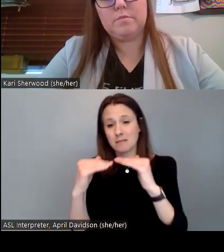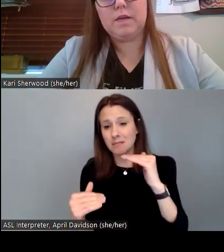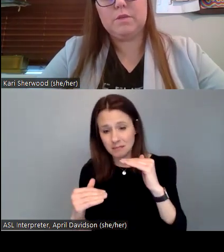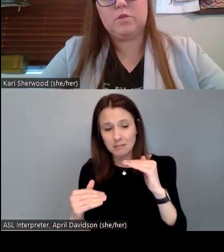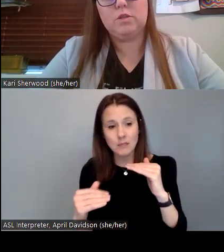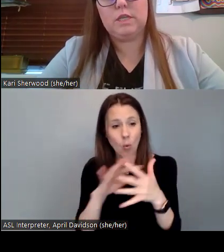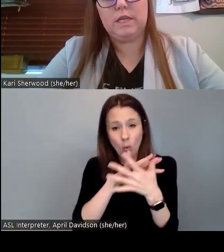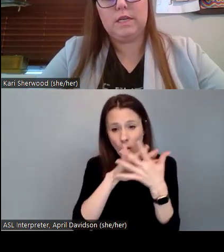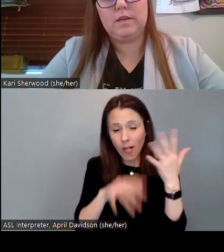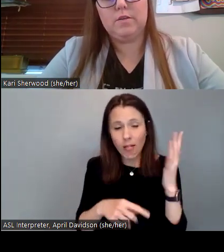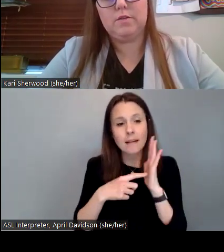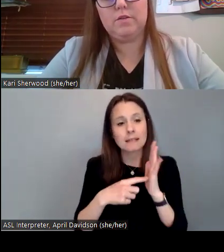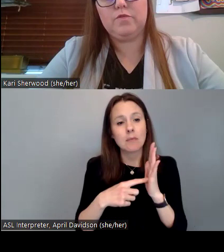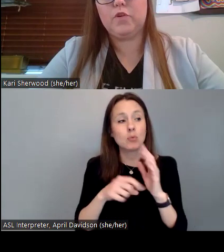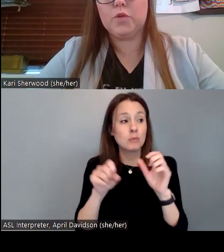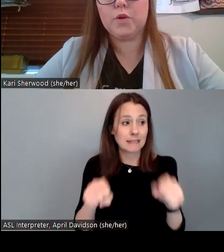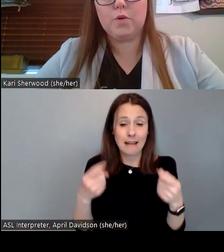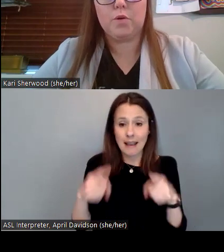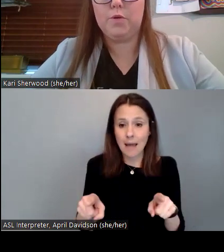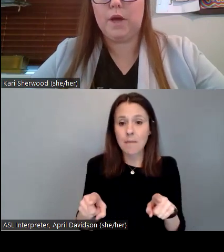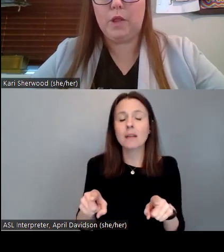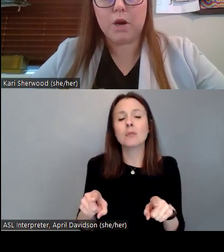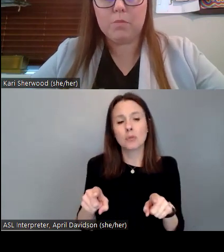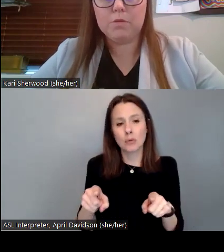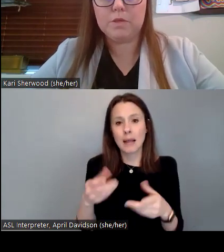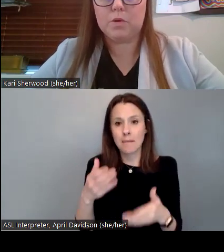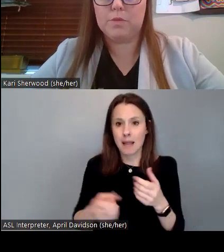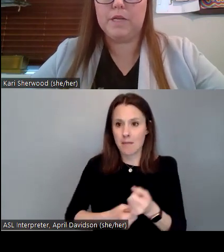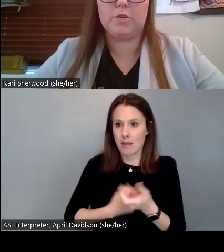might result in further or new health problems or diminished